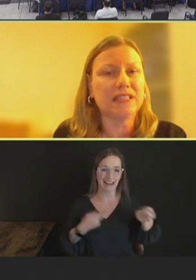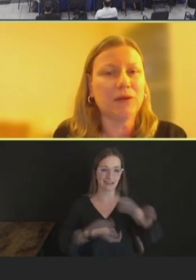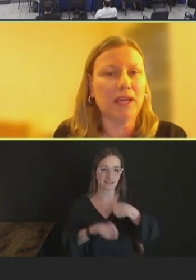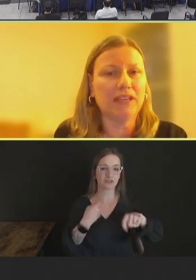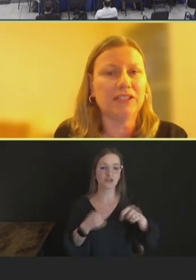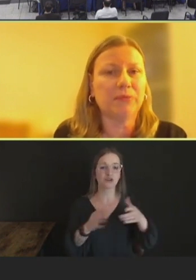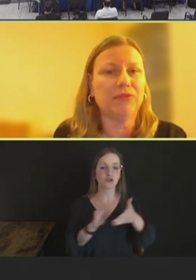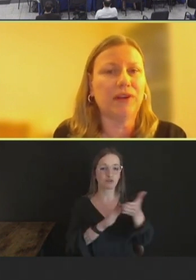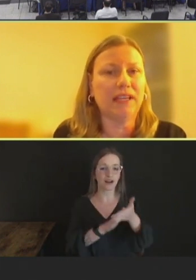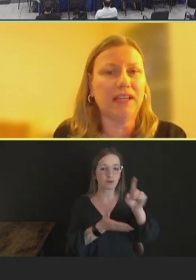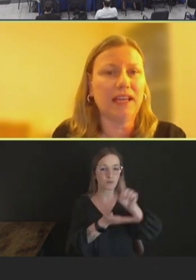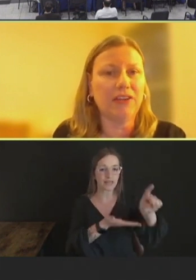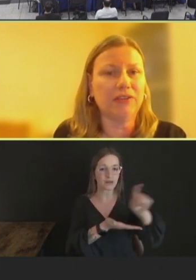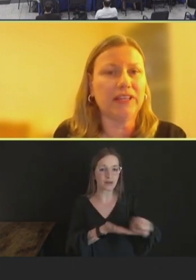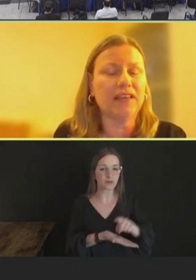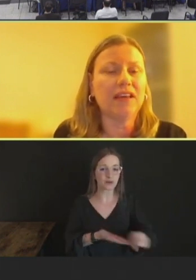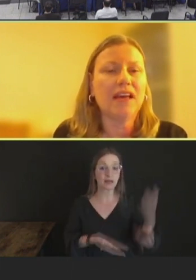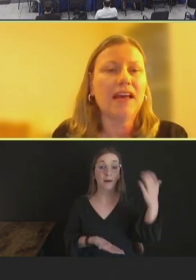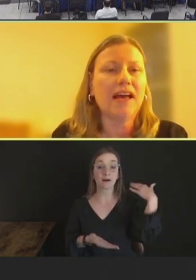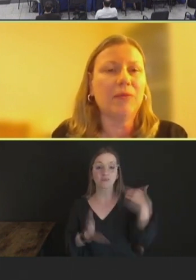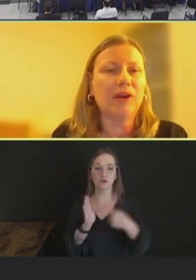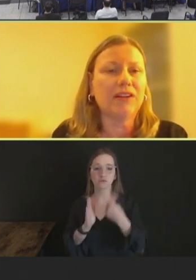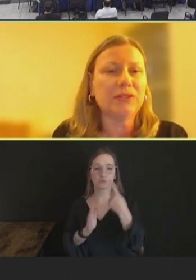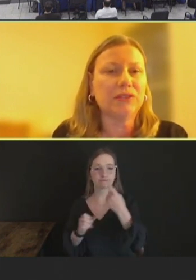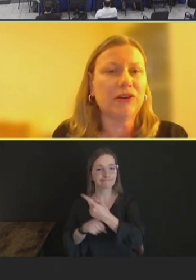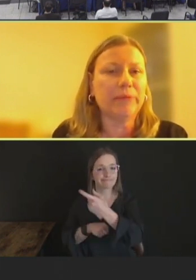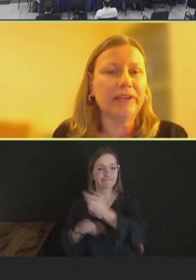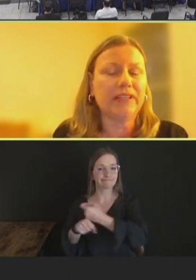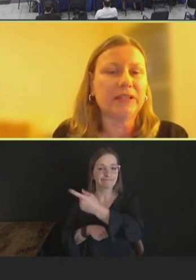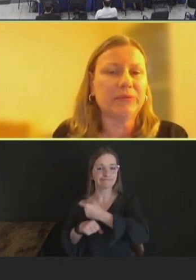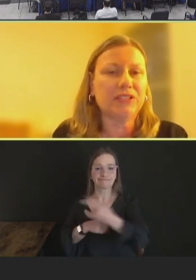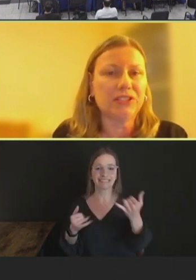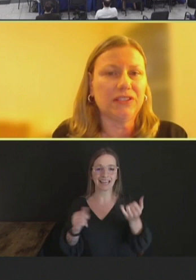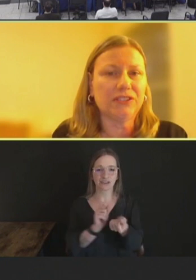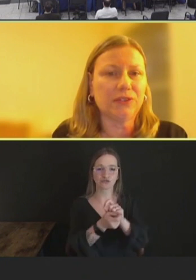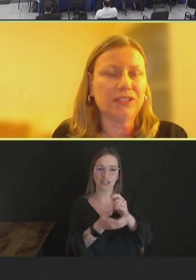Previously we had to spend running it annually, and we also incorporated some additional sources